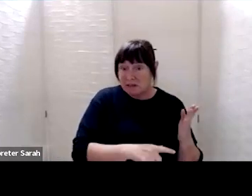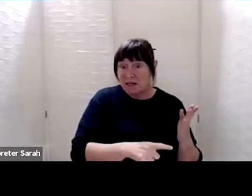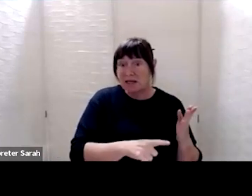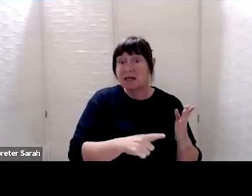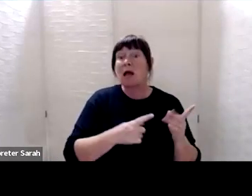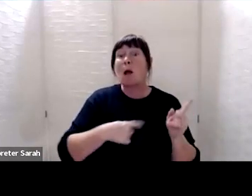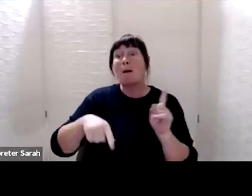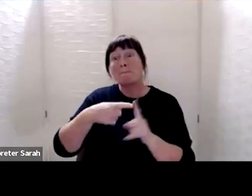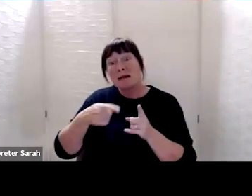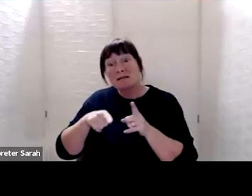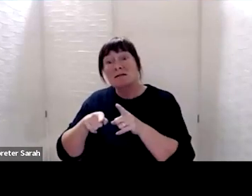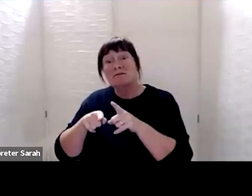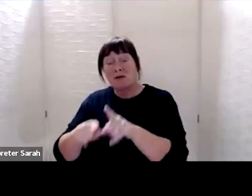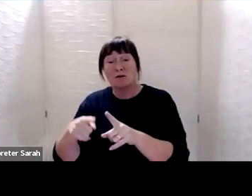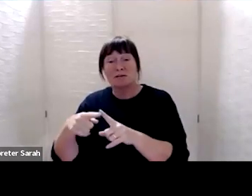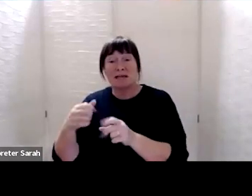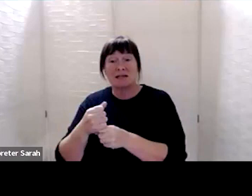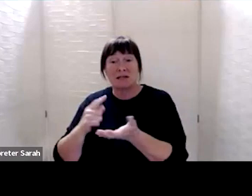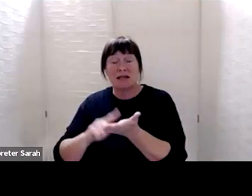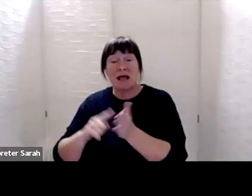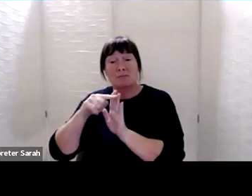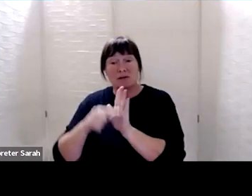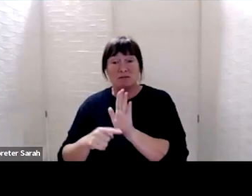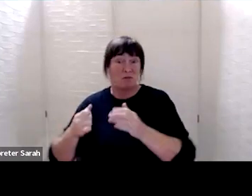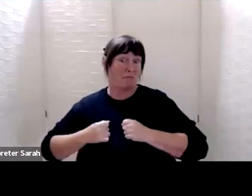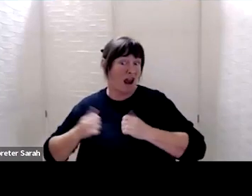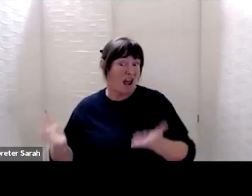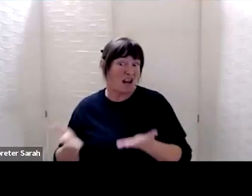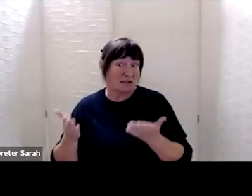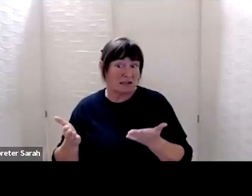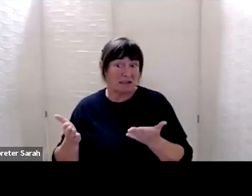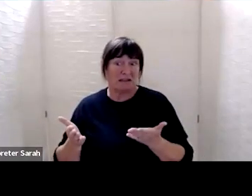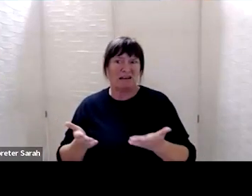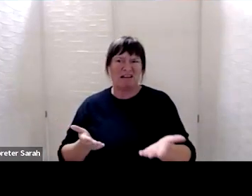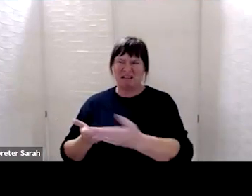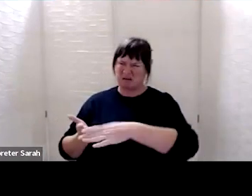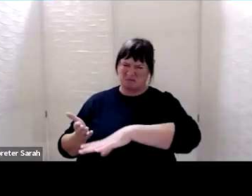principles of mana enhancing you know, so if this person feels, doesn’t want to have a big St Johns around the neck